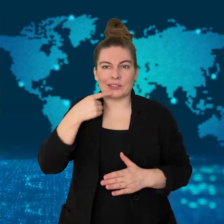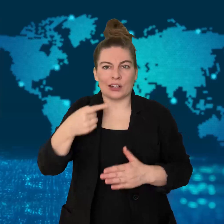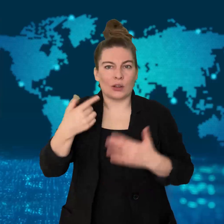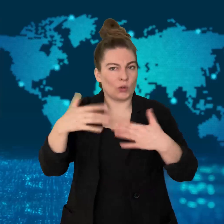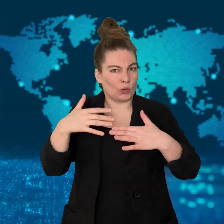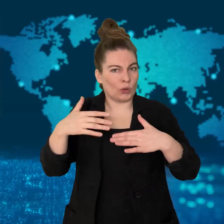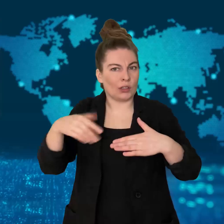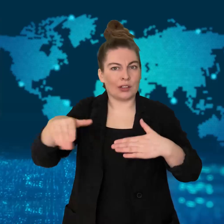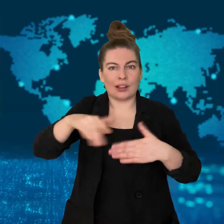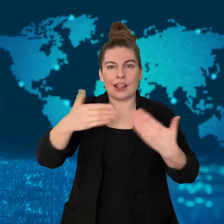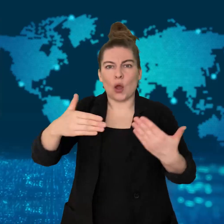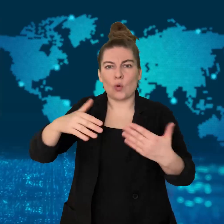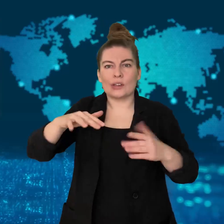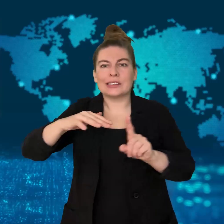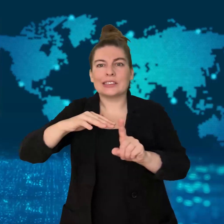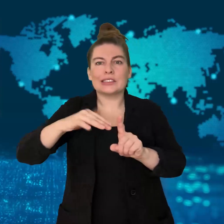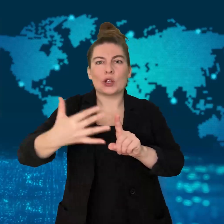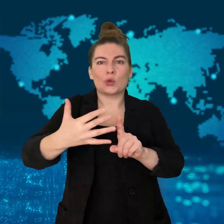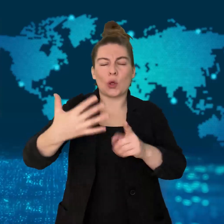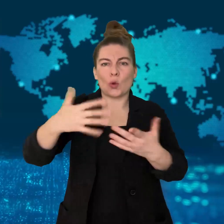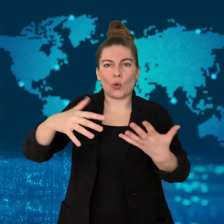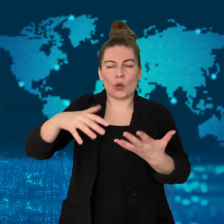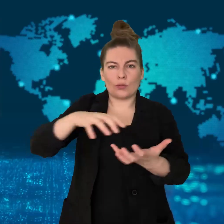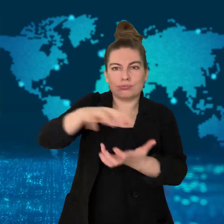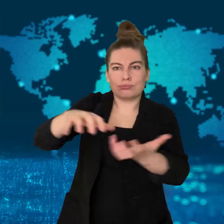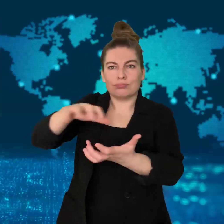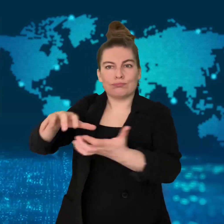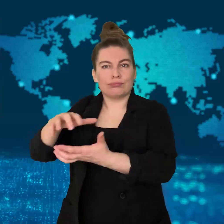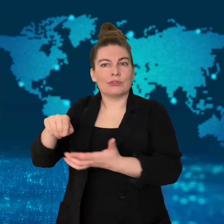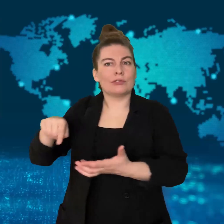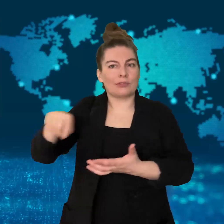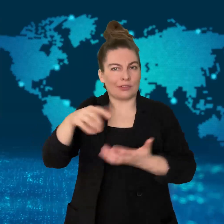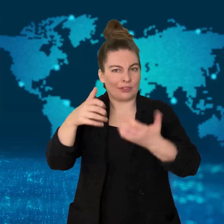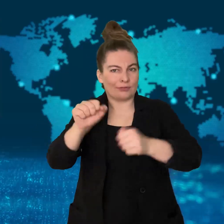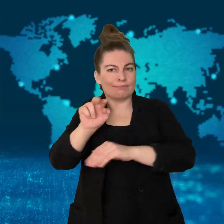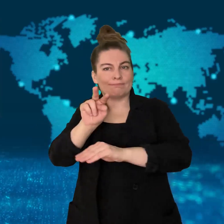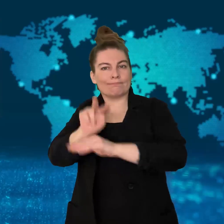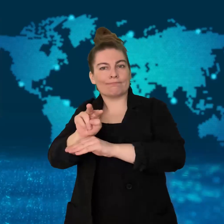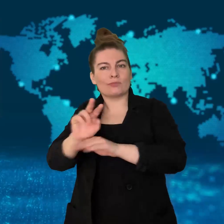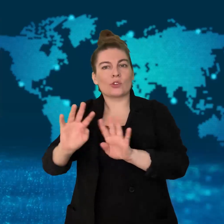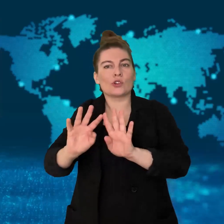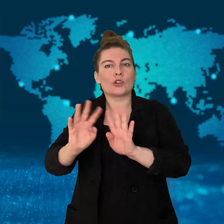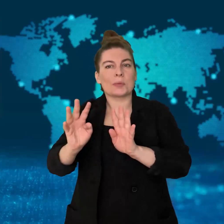is monitoring the situation.